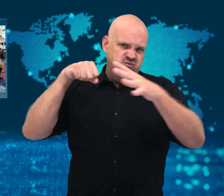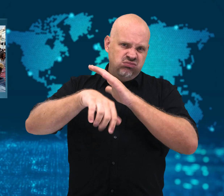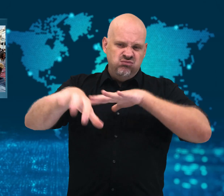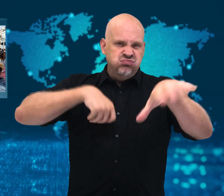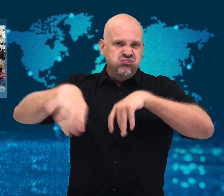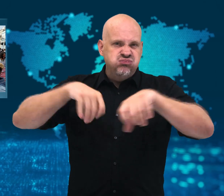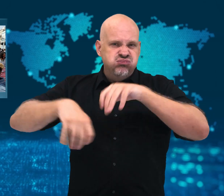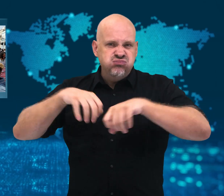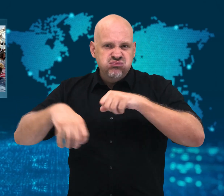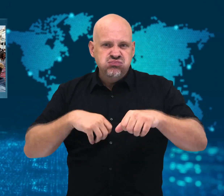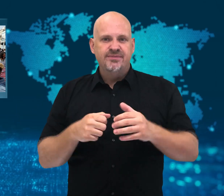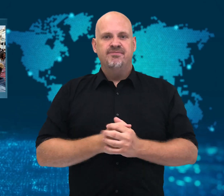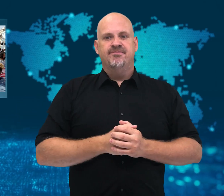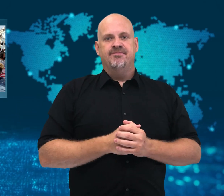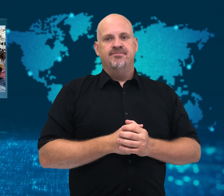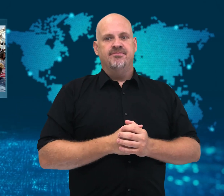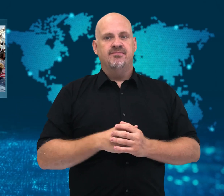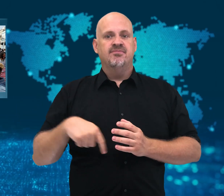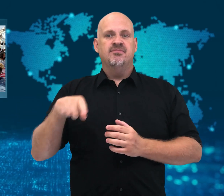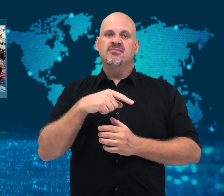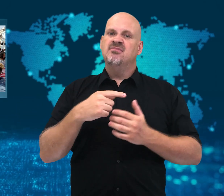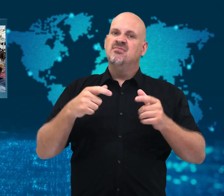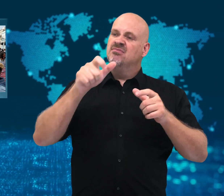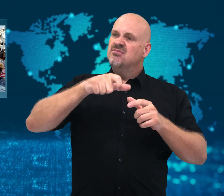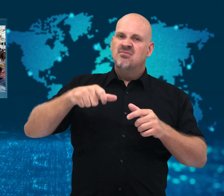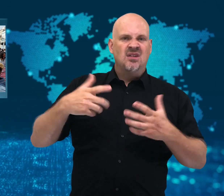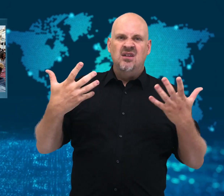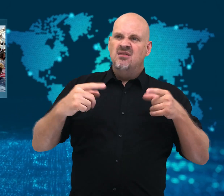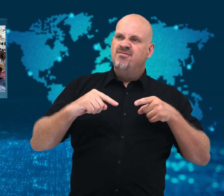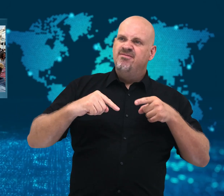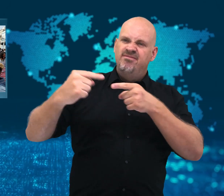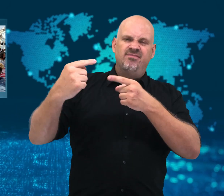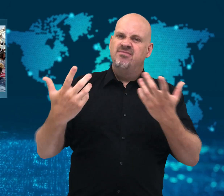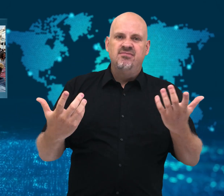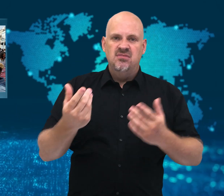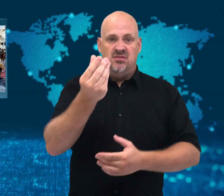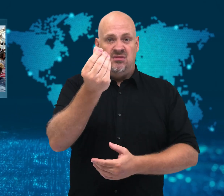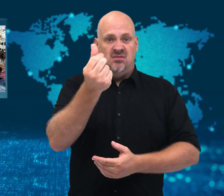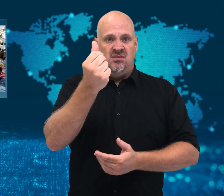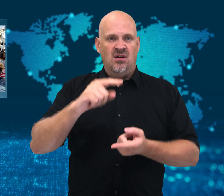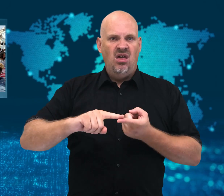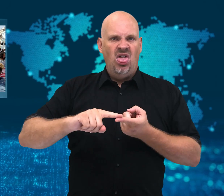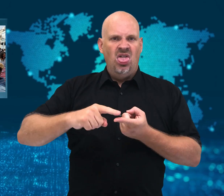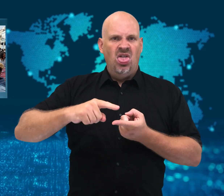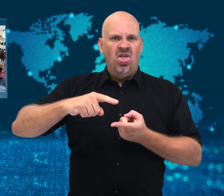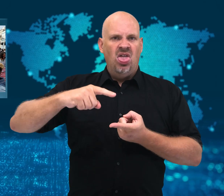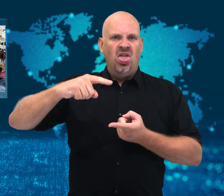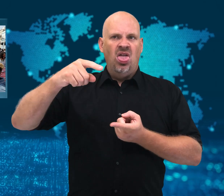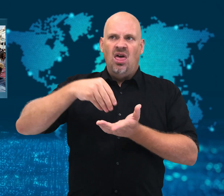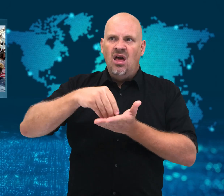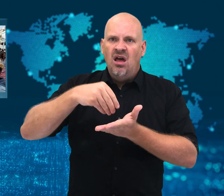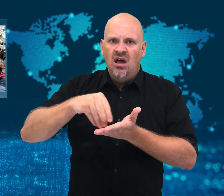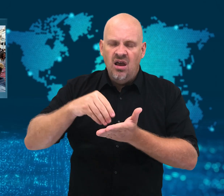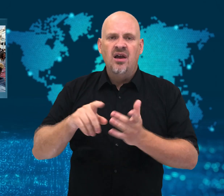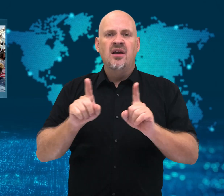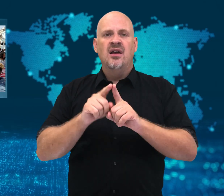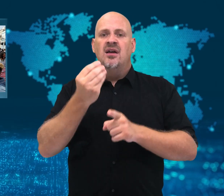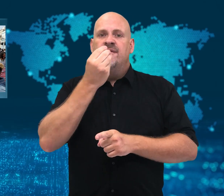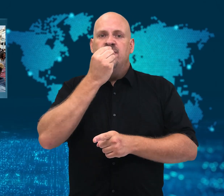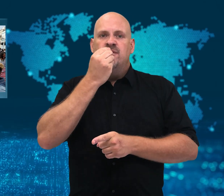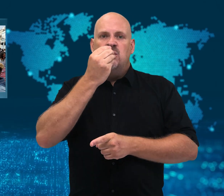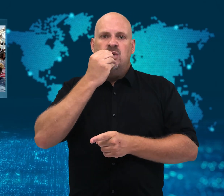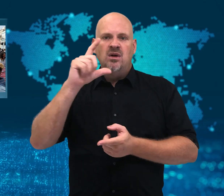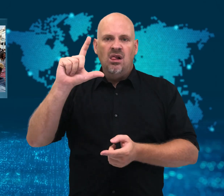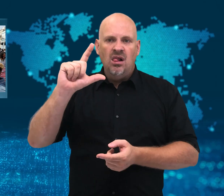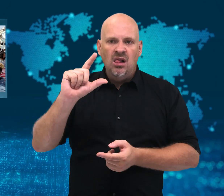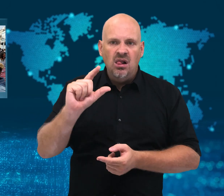and looted state-owned stores as they protested high prices,